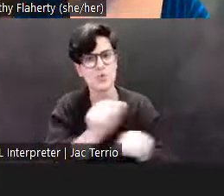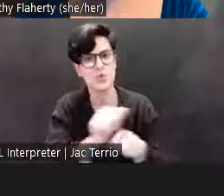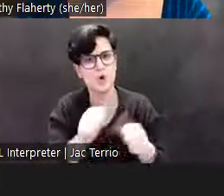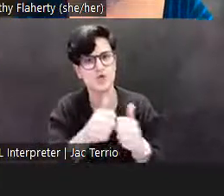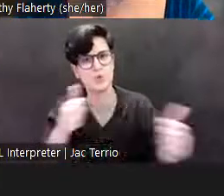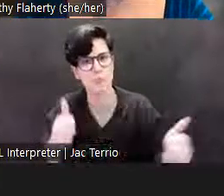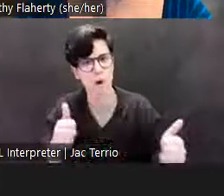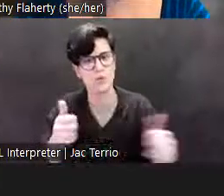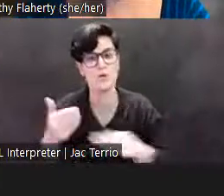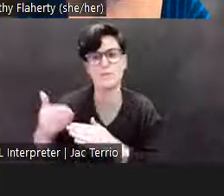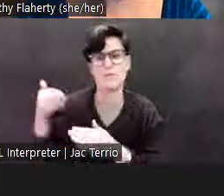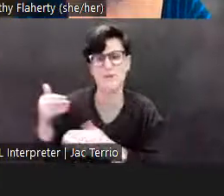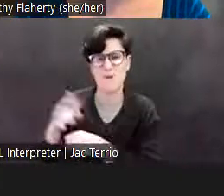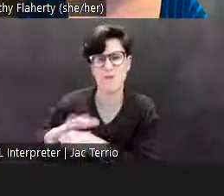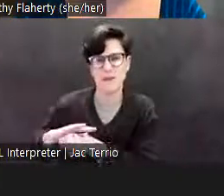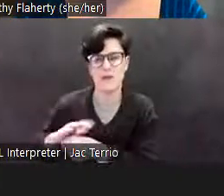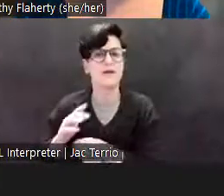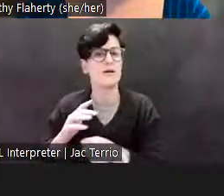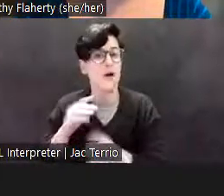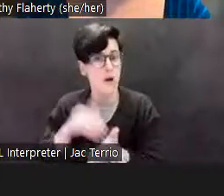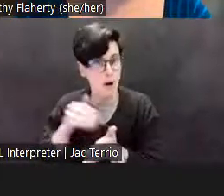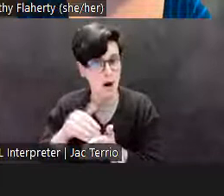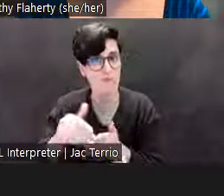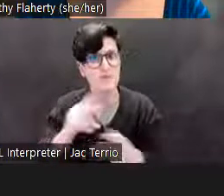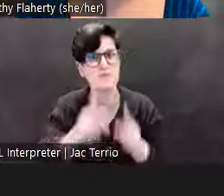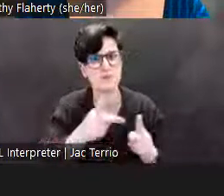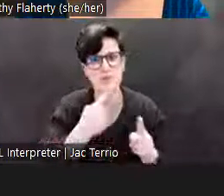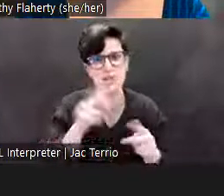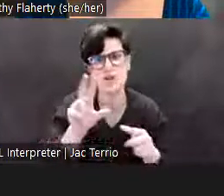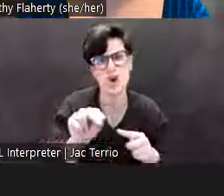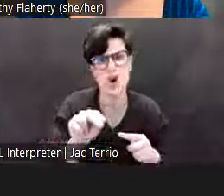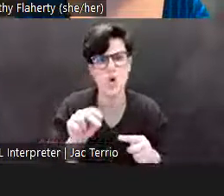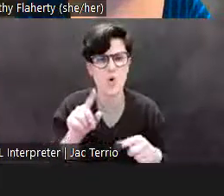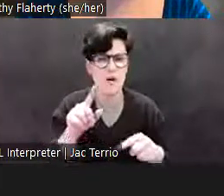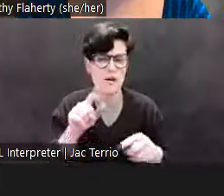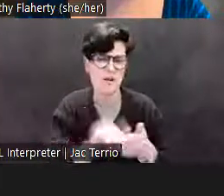15:20:21 No that's not possible it's too expensive it's a fundamental alteration.